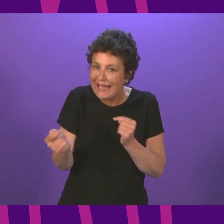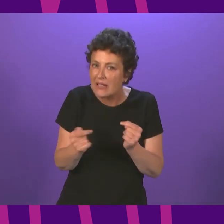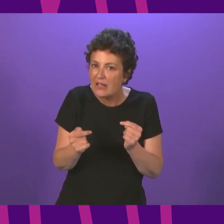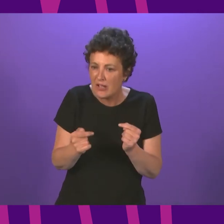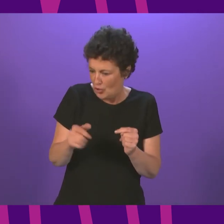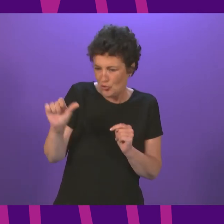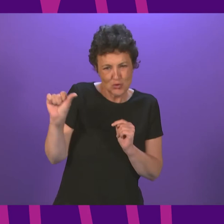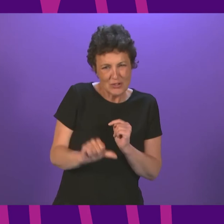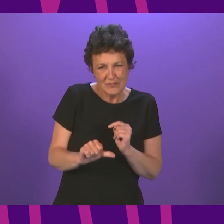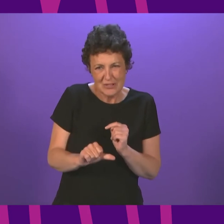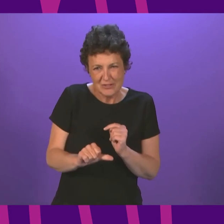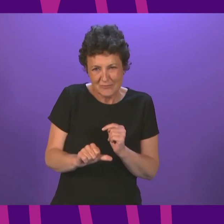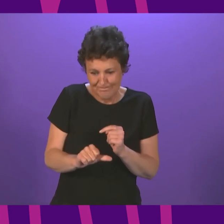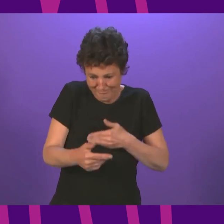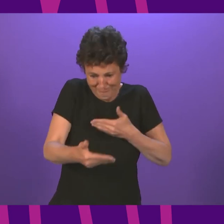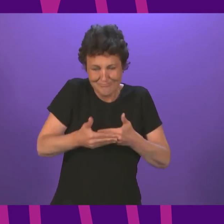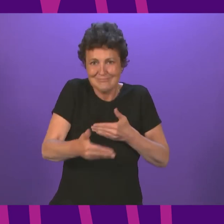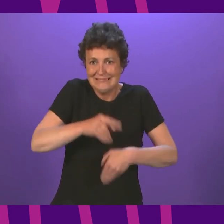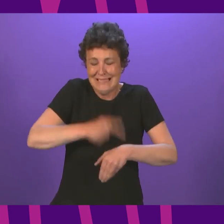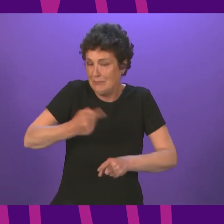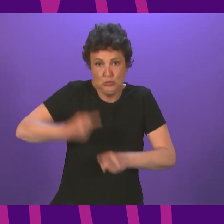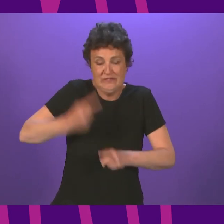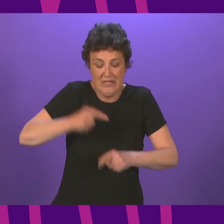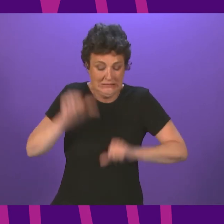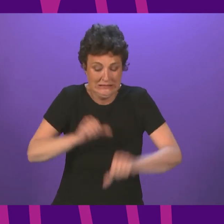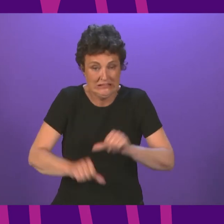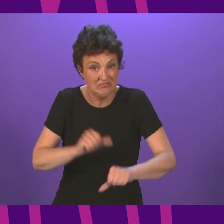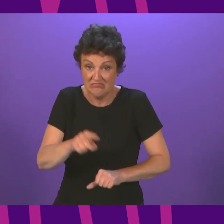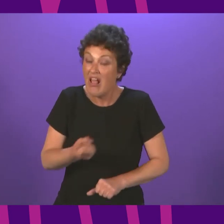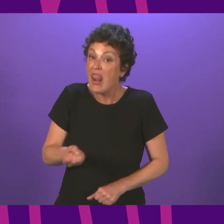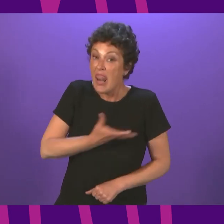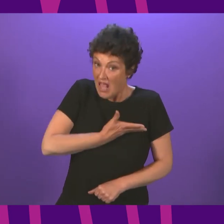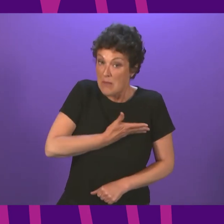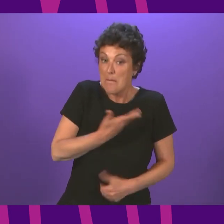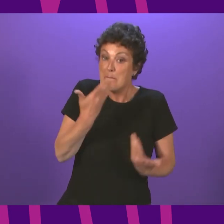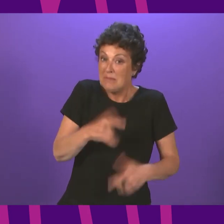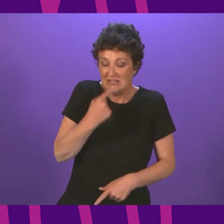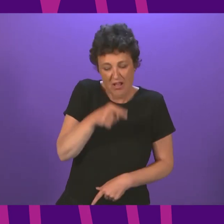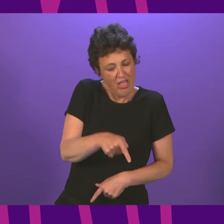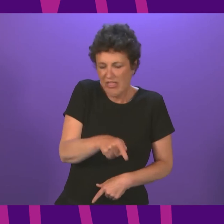to be published for as long as the measures in the Scottish coronavirus acts are in use.